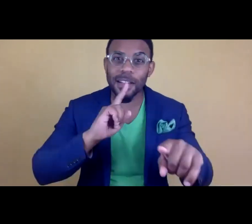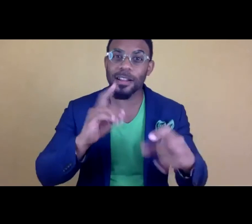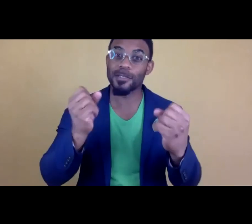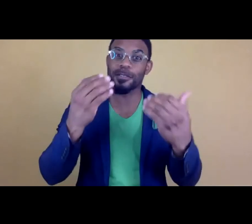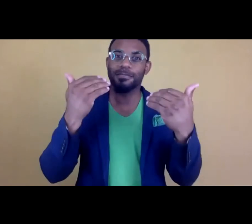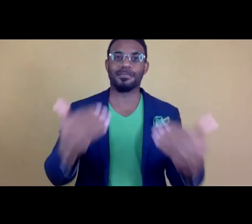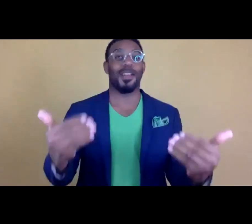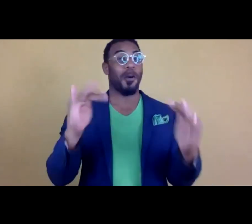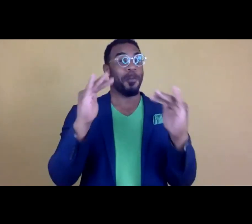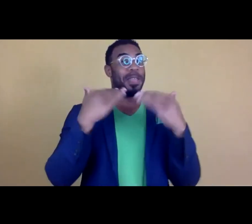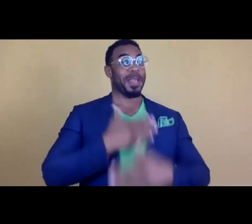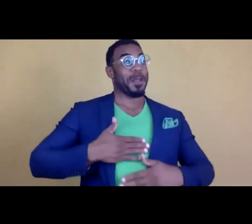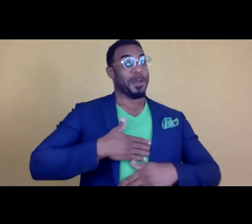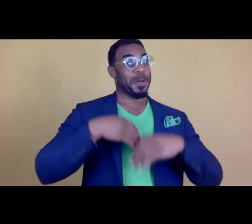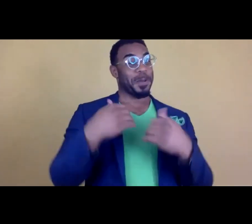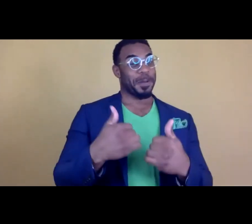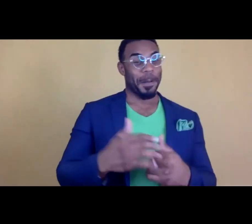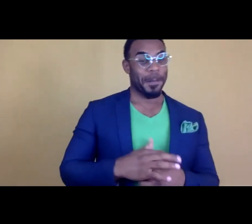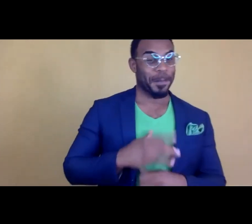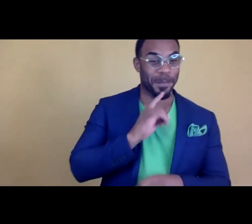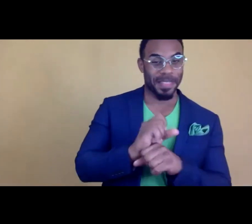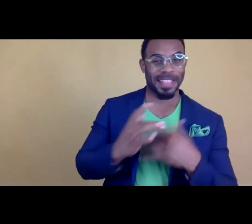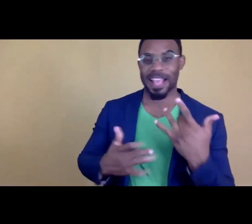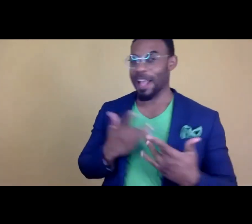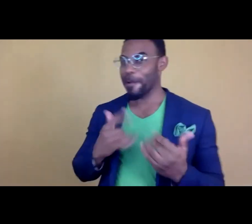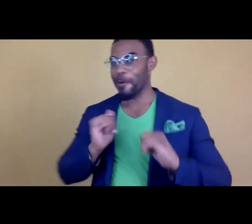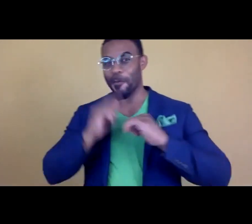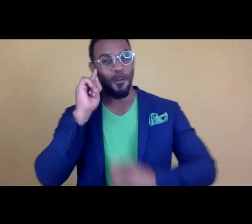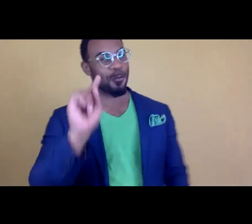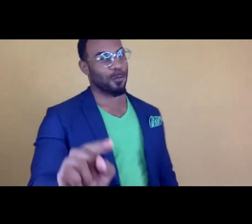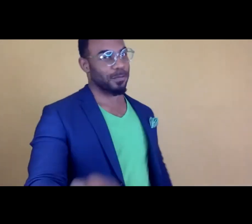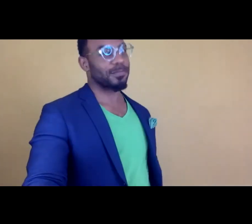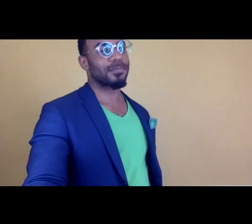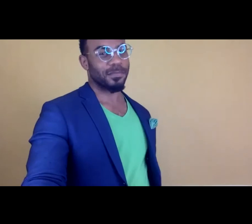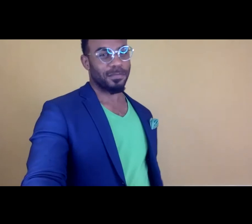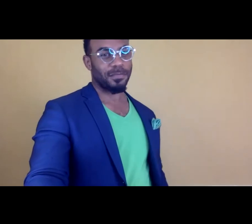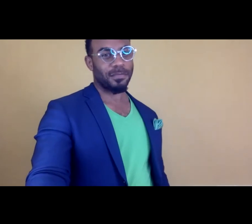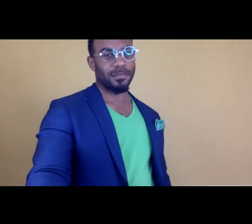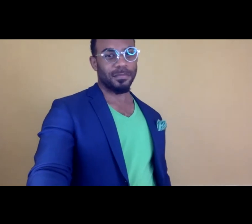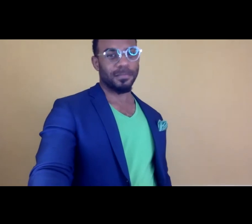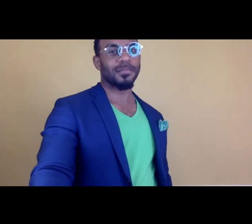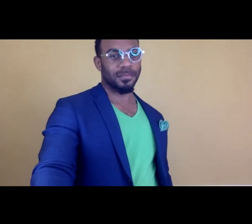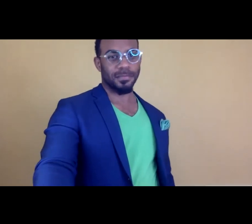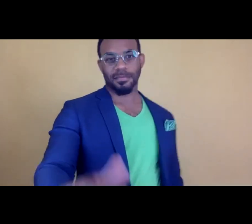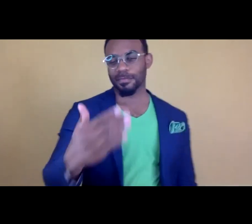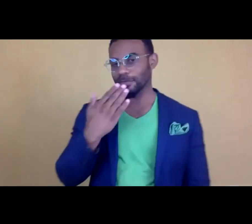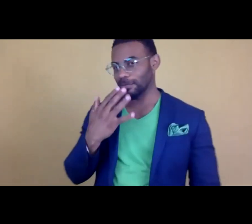So, I hope you enjoy this. And I am really excited to perform it for you so here we go. Thank you so much Precious.